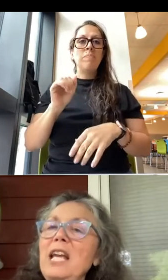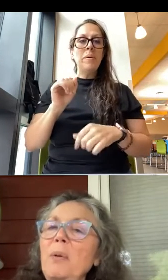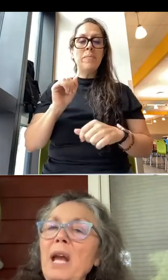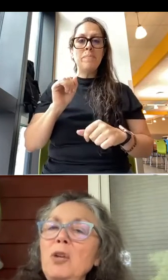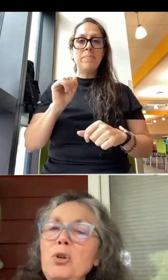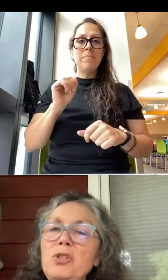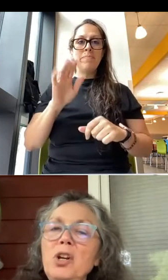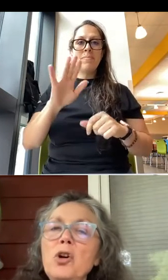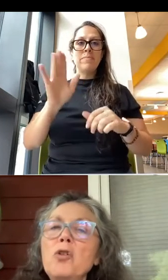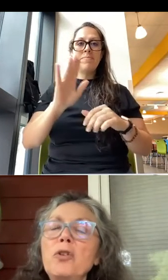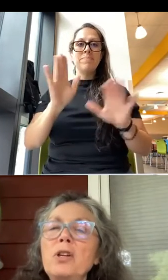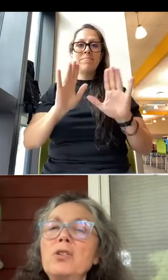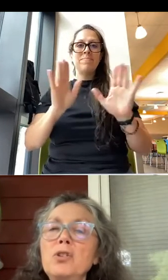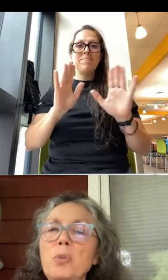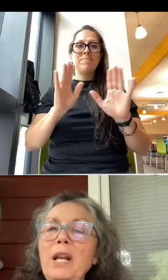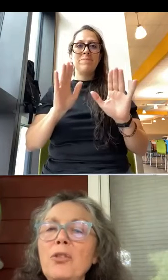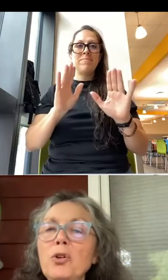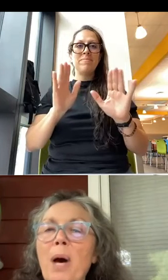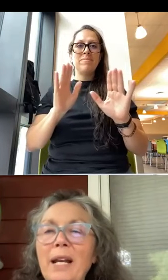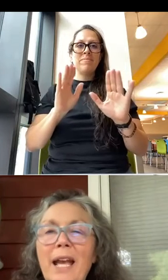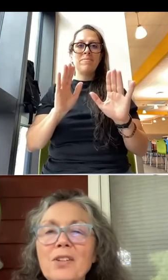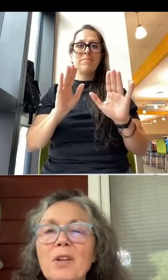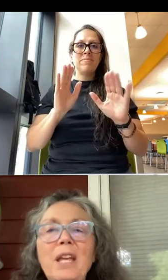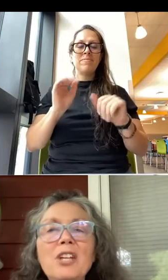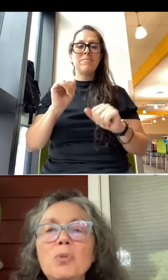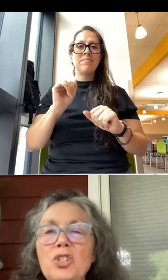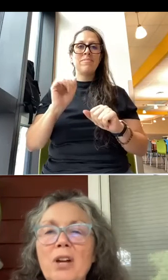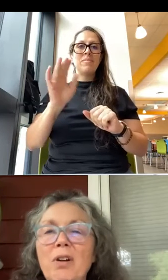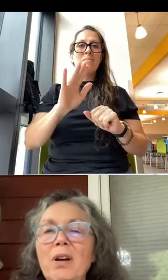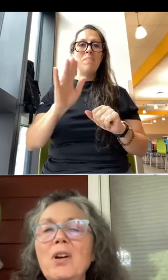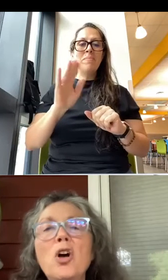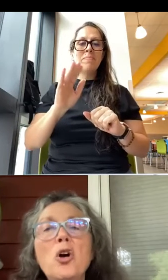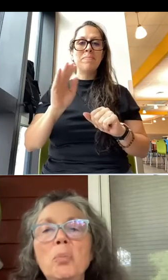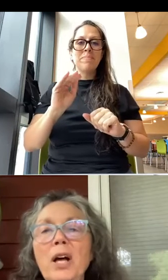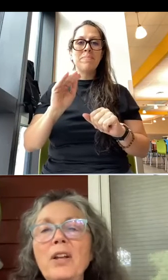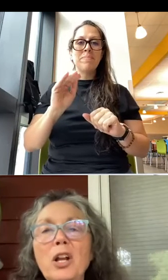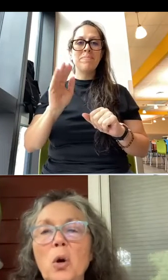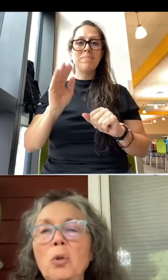They created music for the 23rd podcast of the history genre Blood on Gold